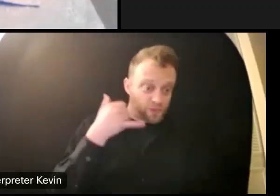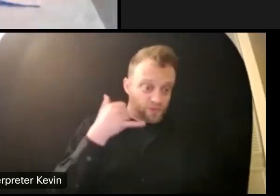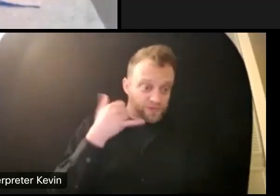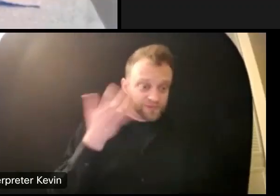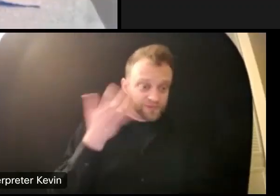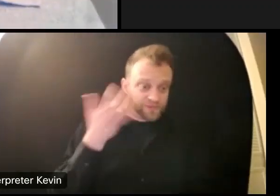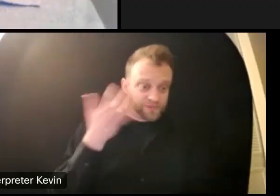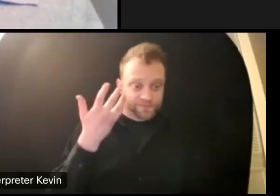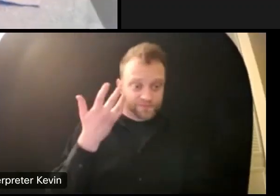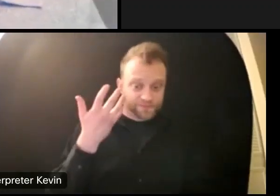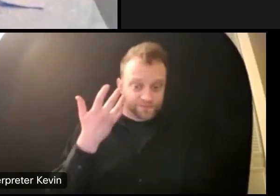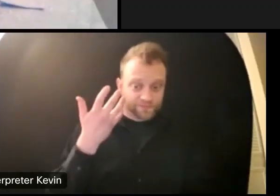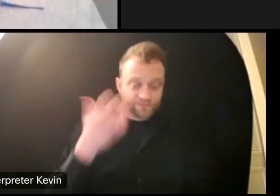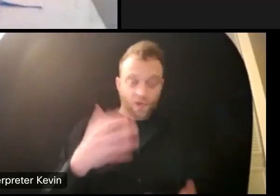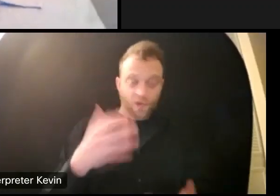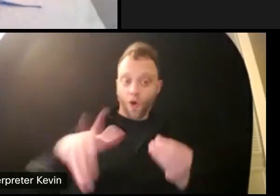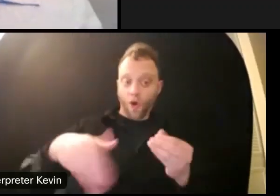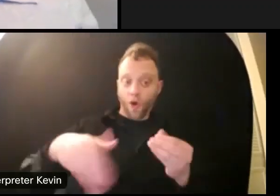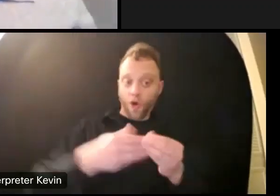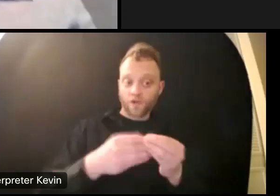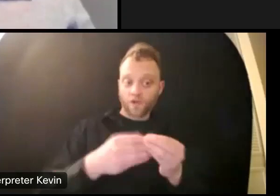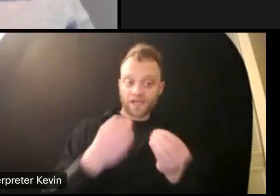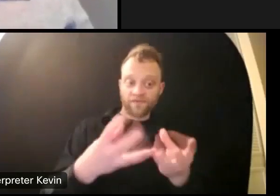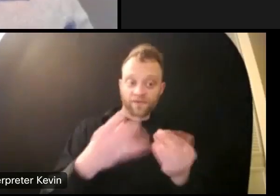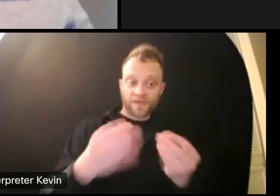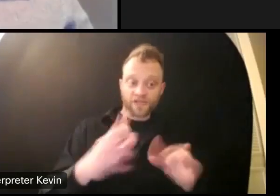on those cell phones, which made it much easier in FOIA matters.